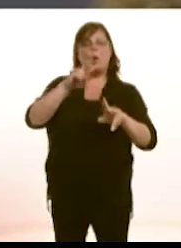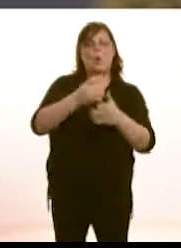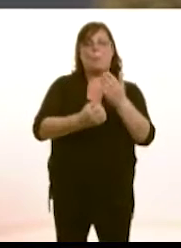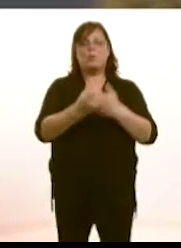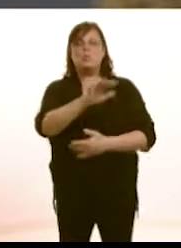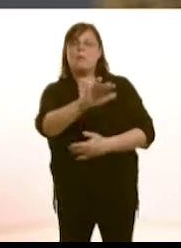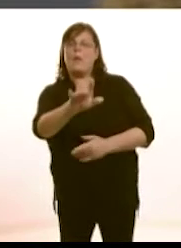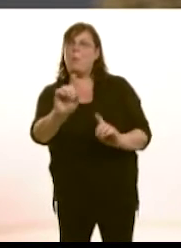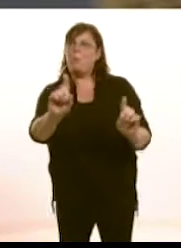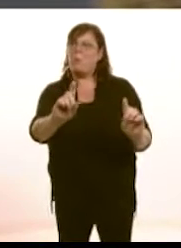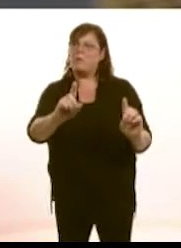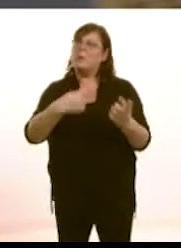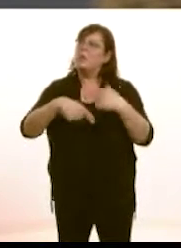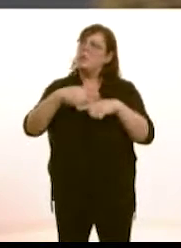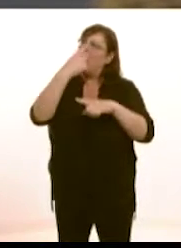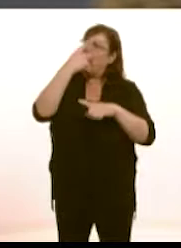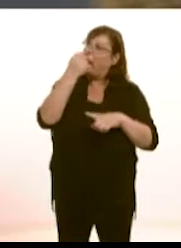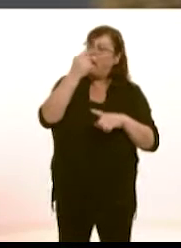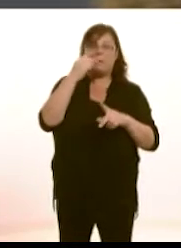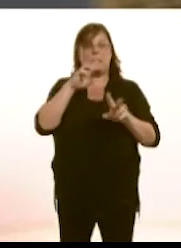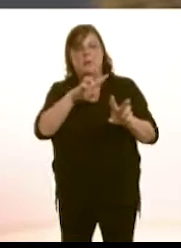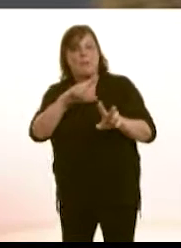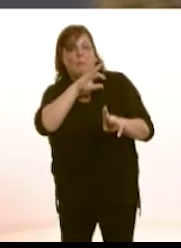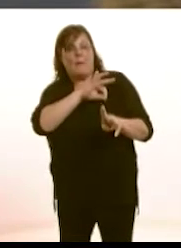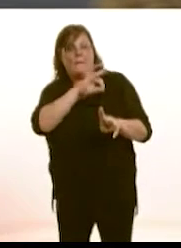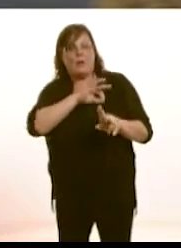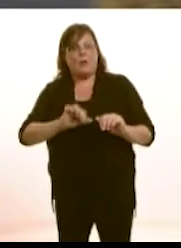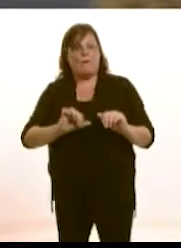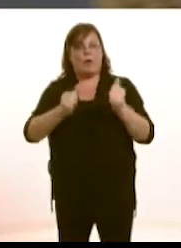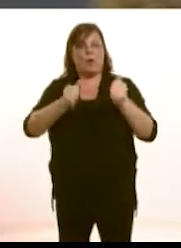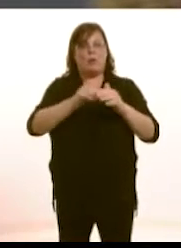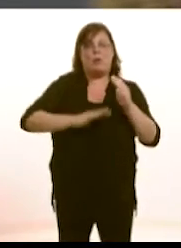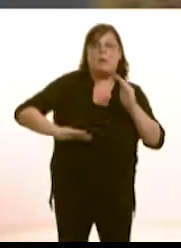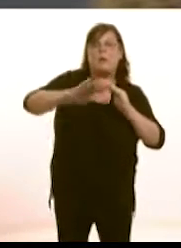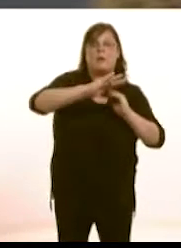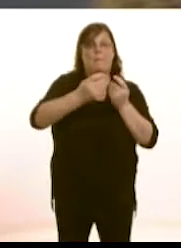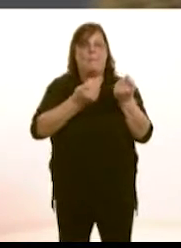sure that we realise the widespread benefits of good landscape management as well as food